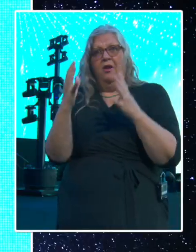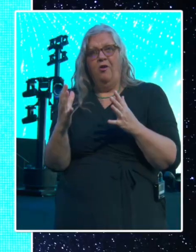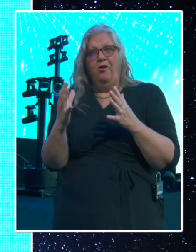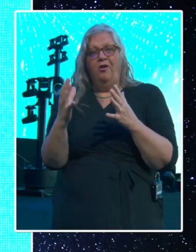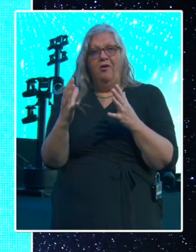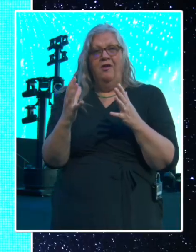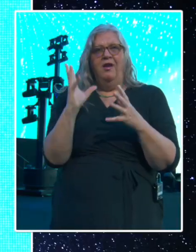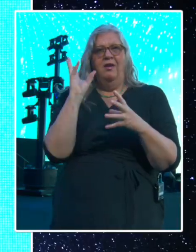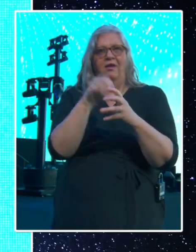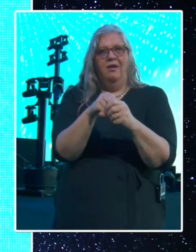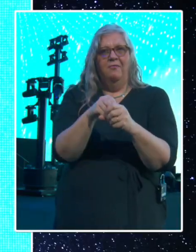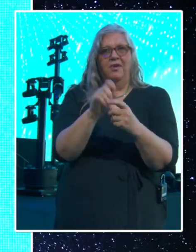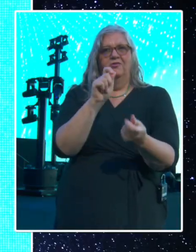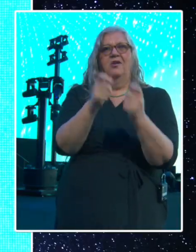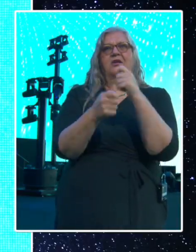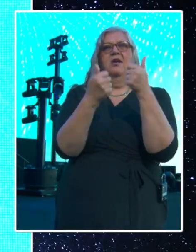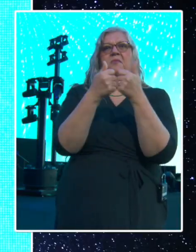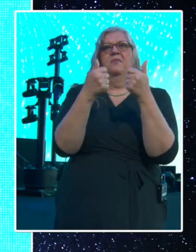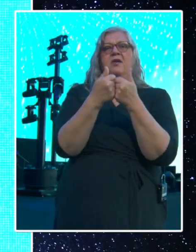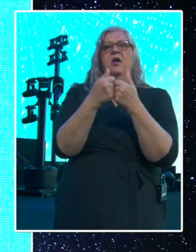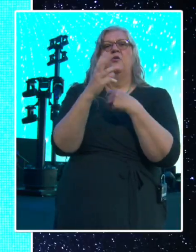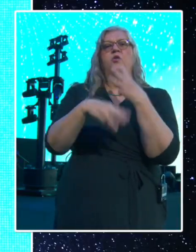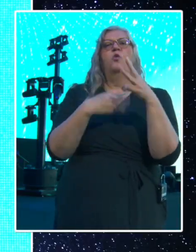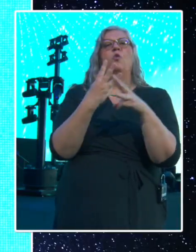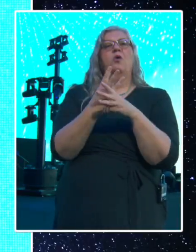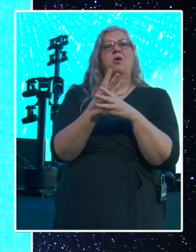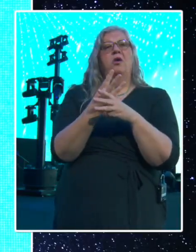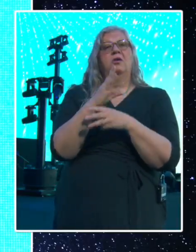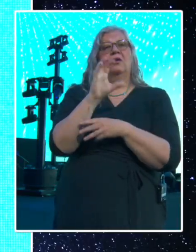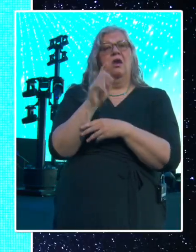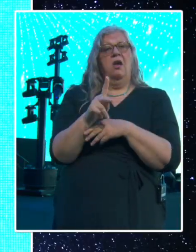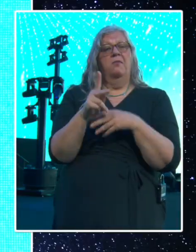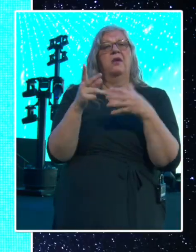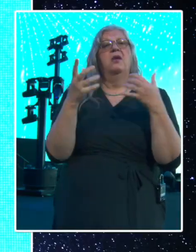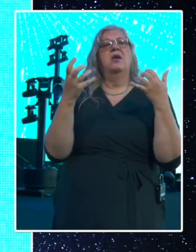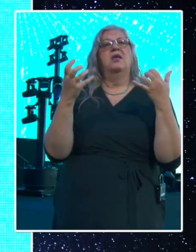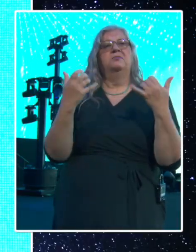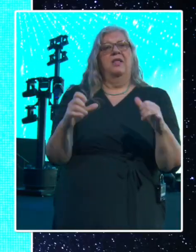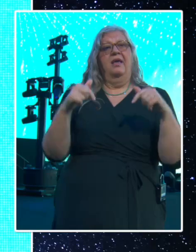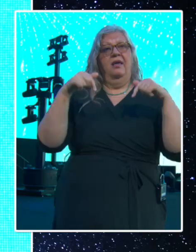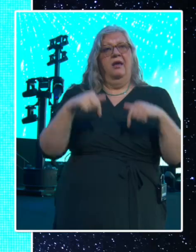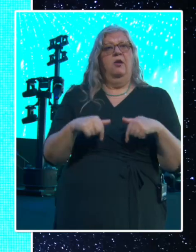As you know, the Soccer FIFA World Cup for Clubs is currently being played in the United States.